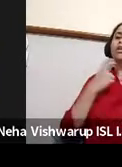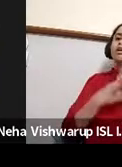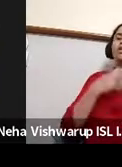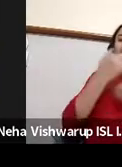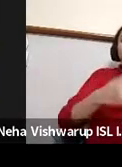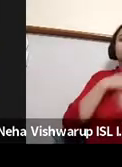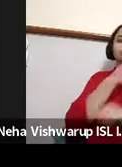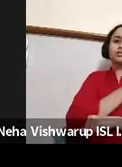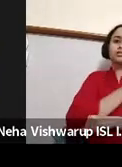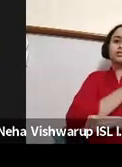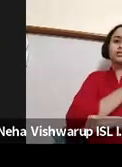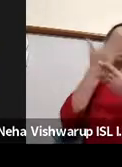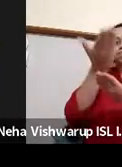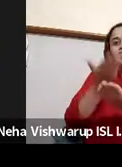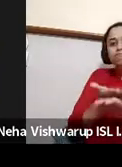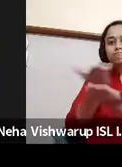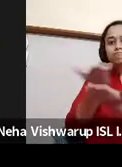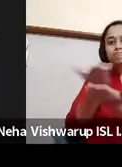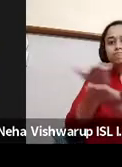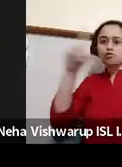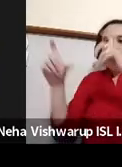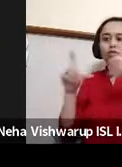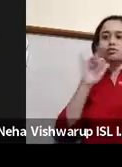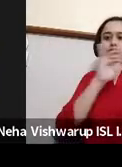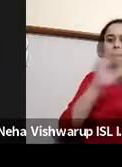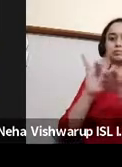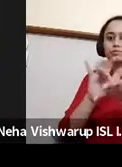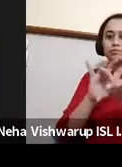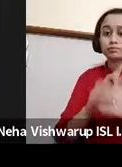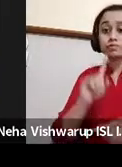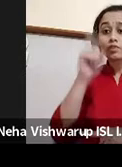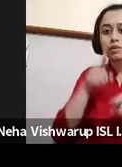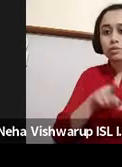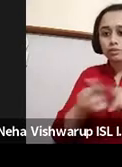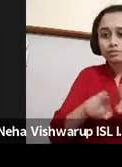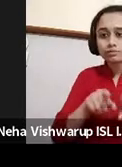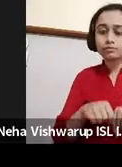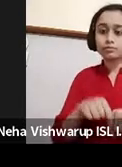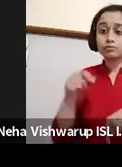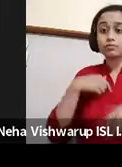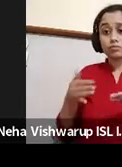brought into suraj's photographic space one example of this from the archives is a portrait